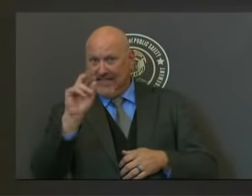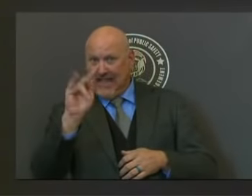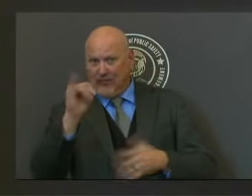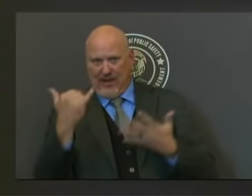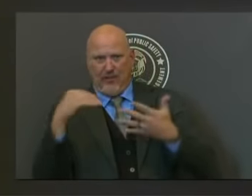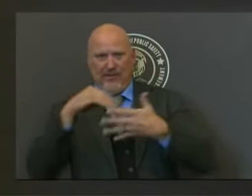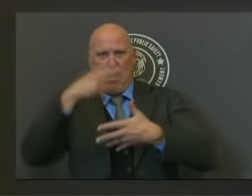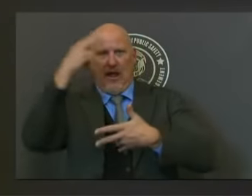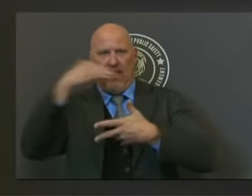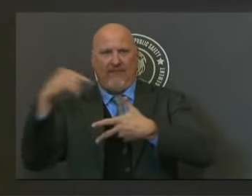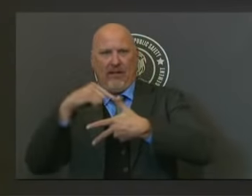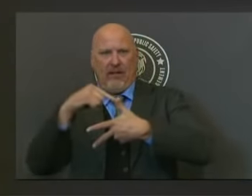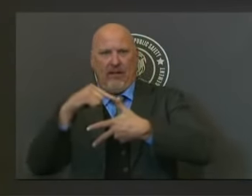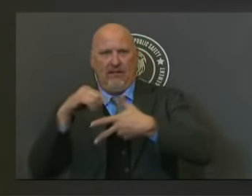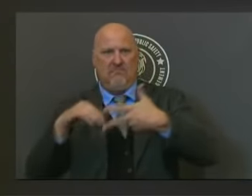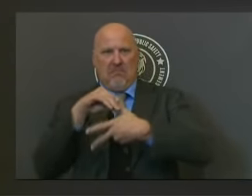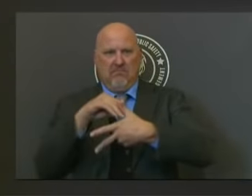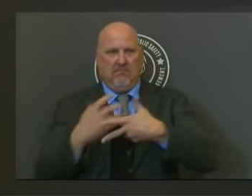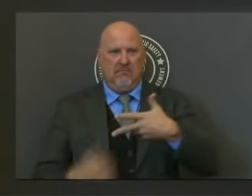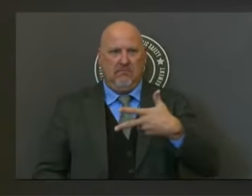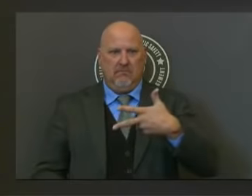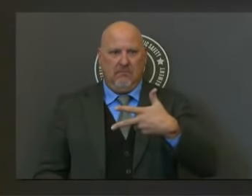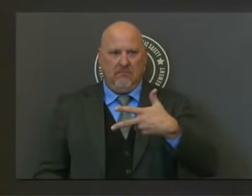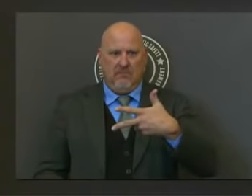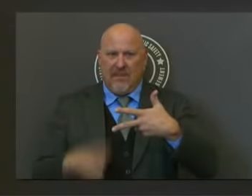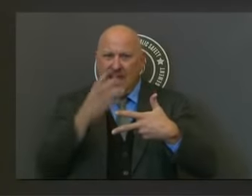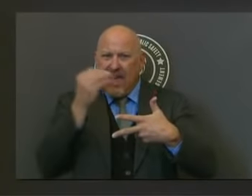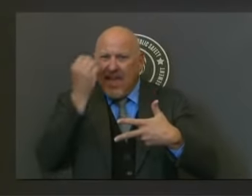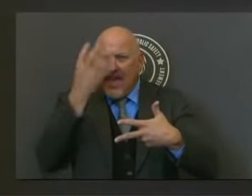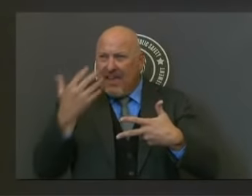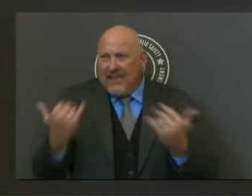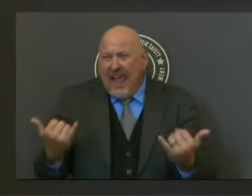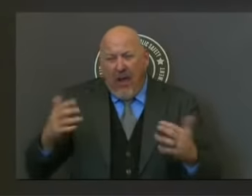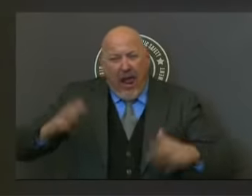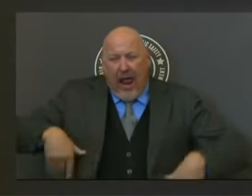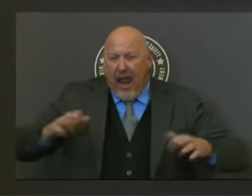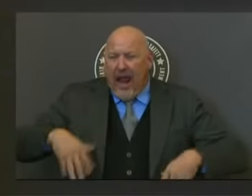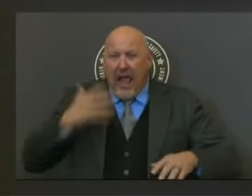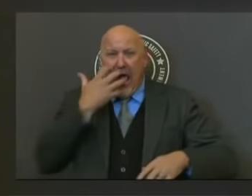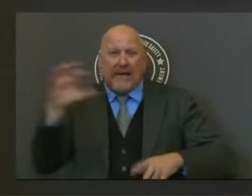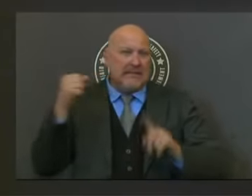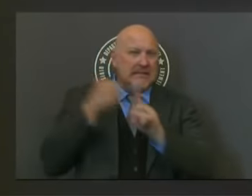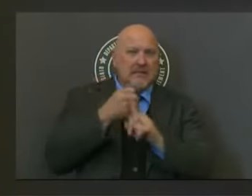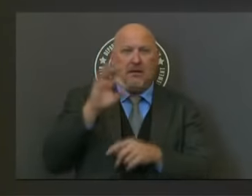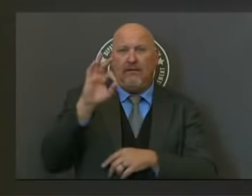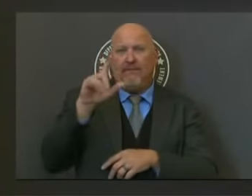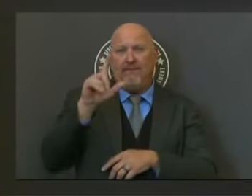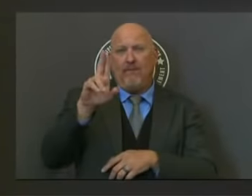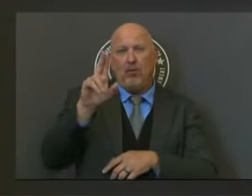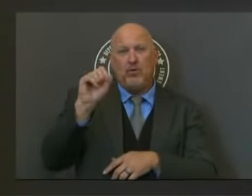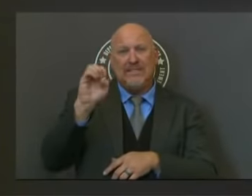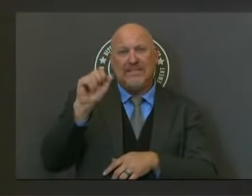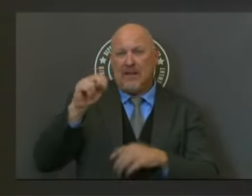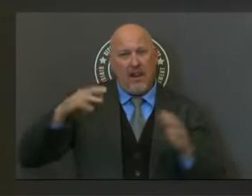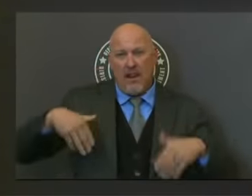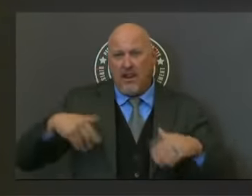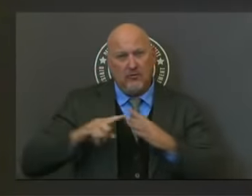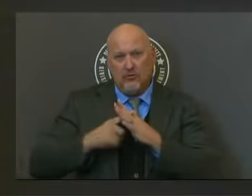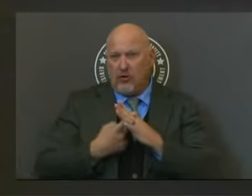influenza season where we typically teach stress our